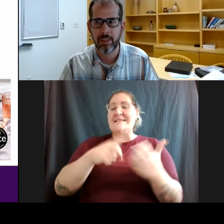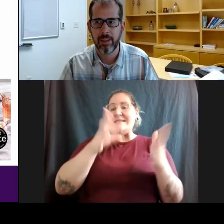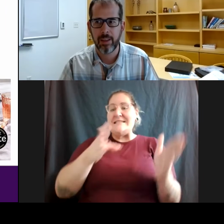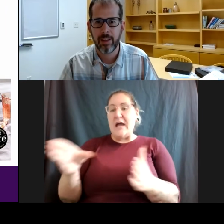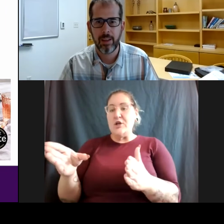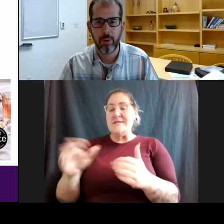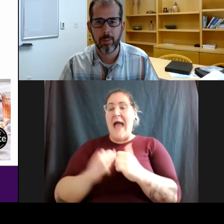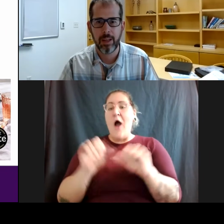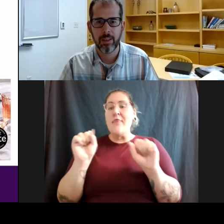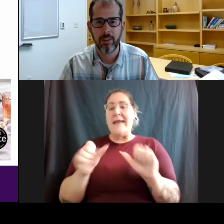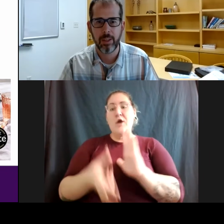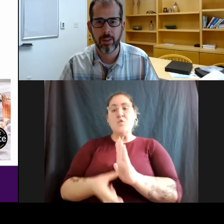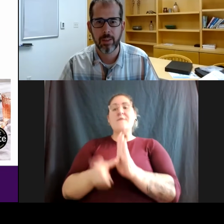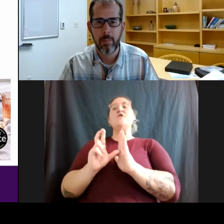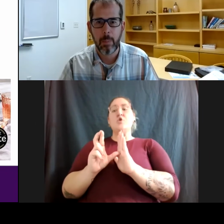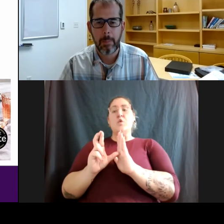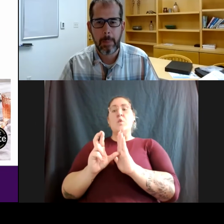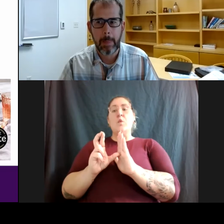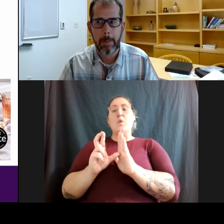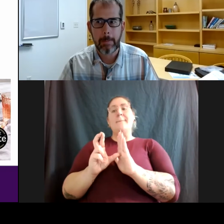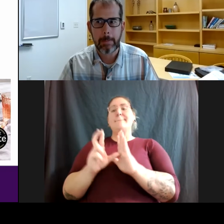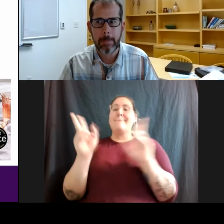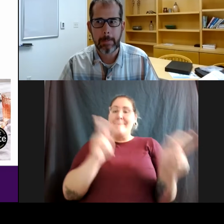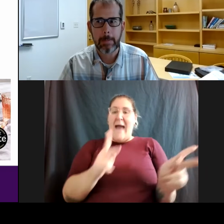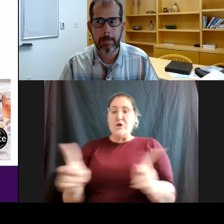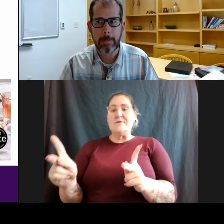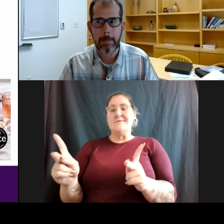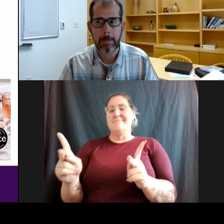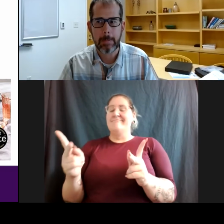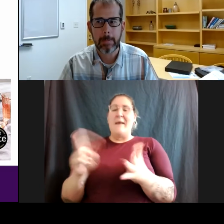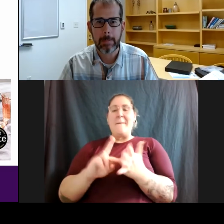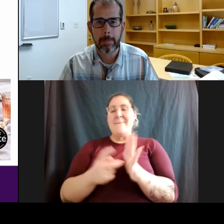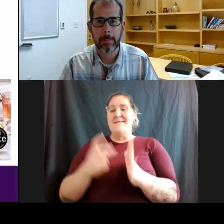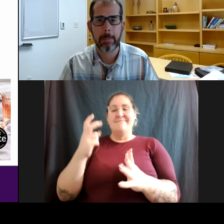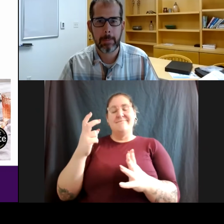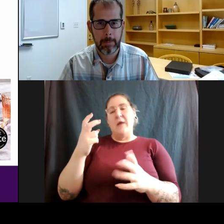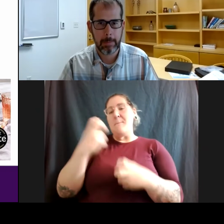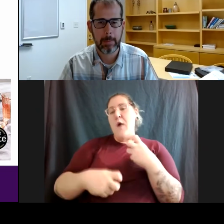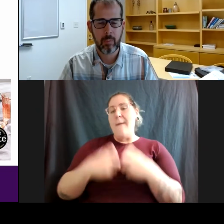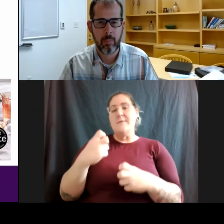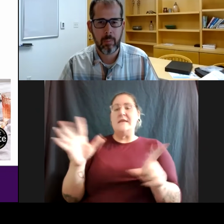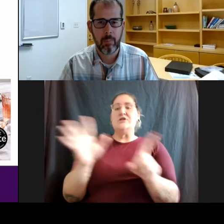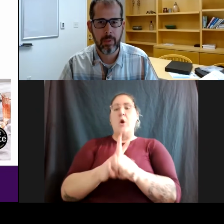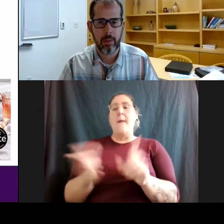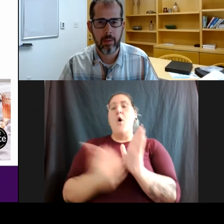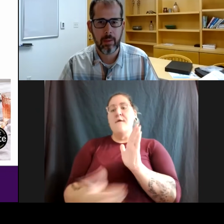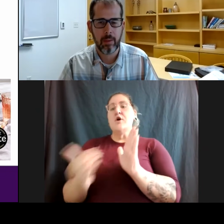challenges, any recommendations on a resource? >> Henny: For designers? Yeah, I would go